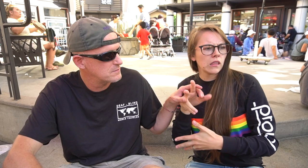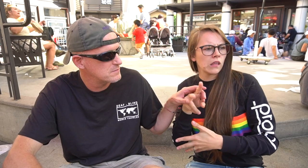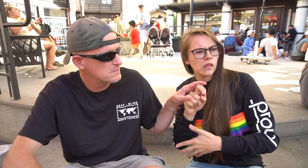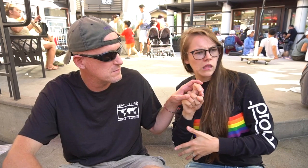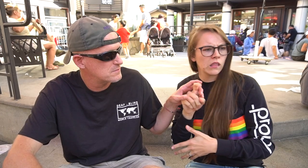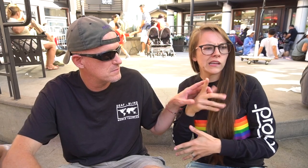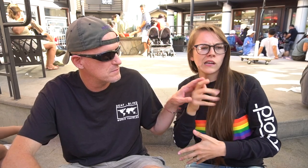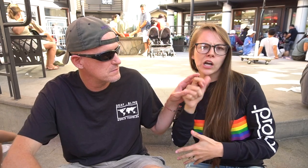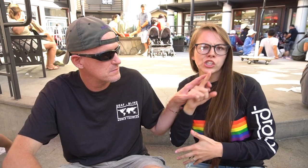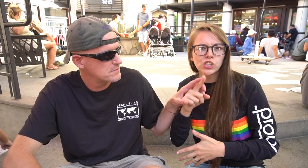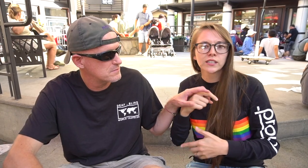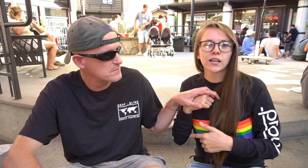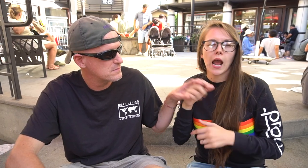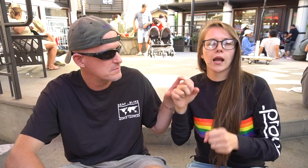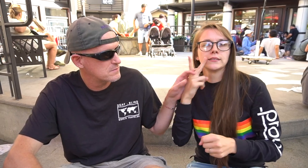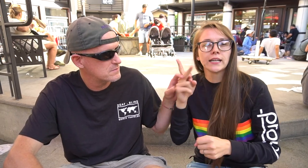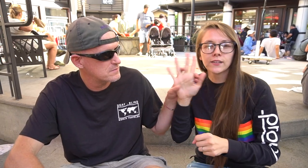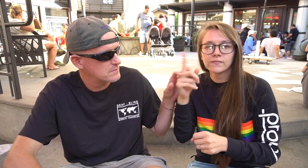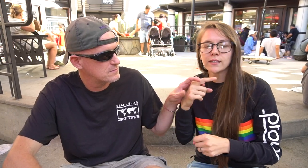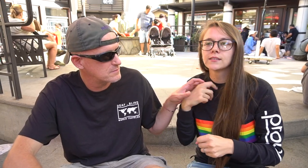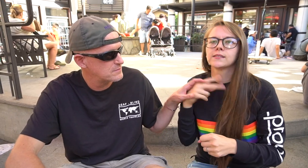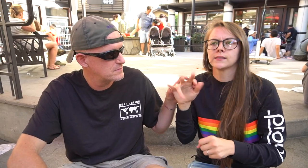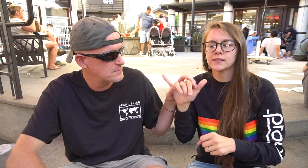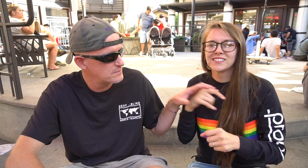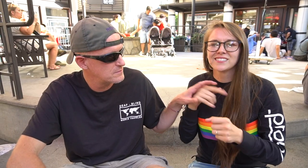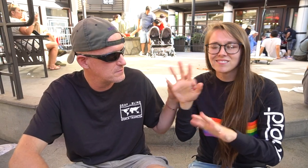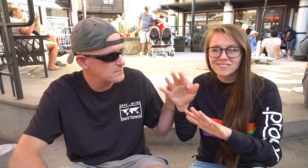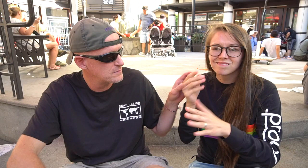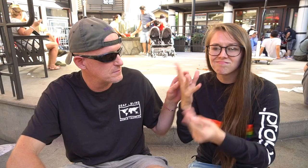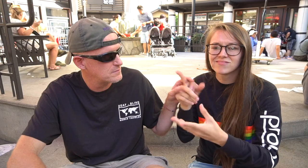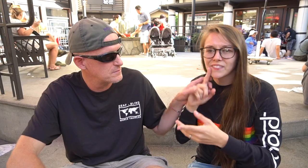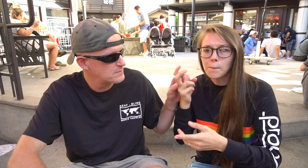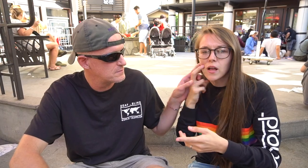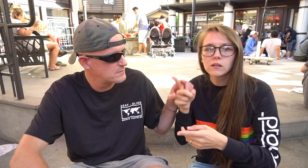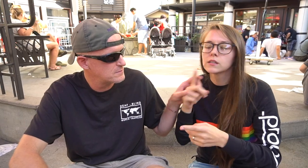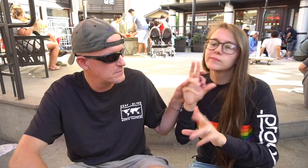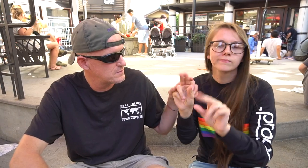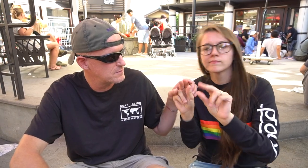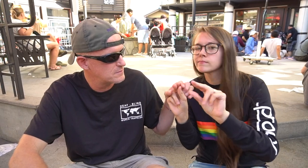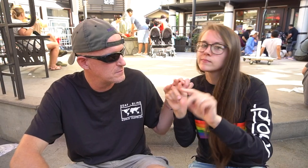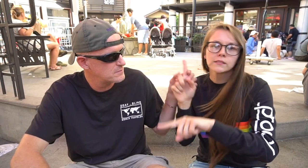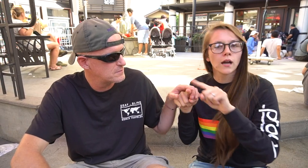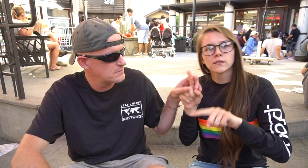The trainer wasn't sure about Kevin I could see it on his face. And I was like, "oh, okay. Well, he's DeafBlind." Then the trainer said, "no, no, no" The trainer said he can't do it.